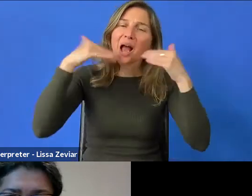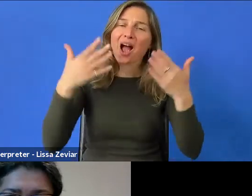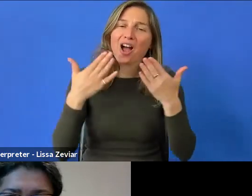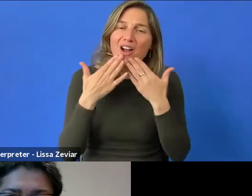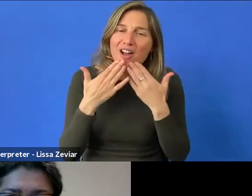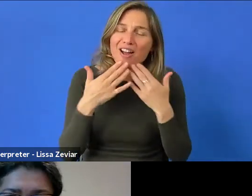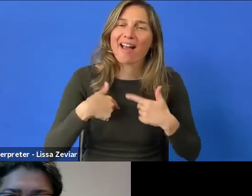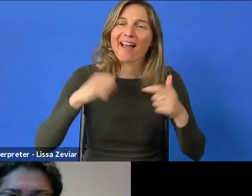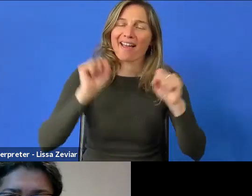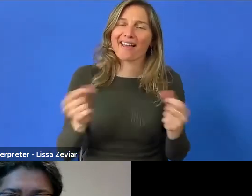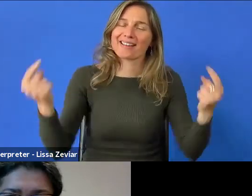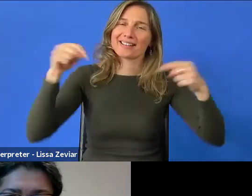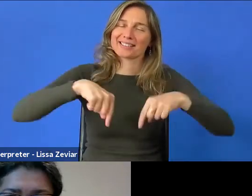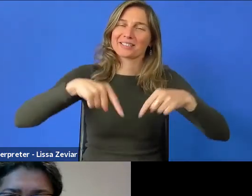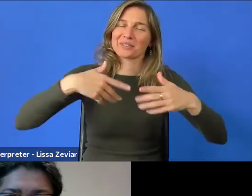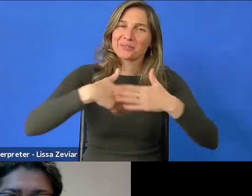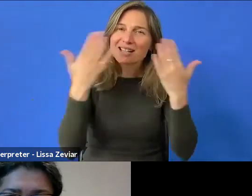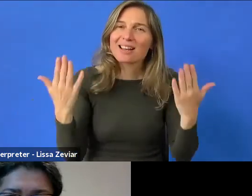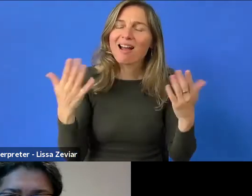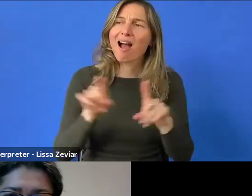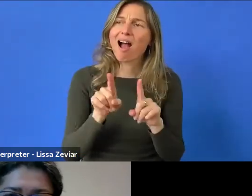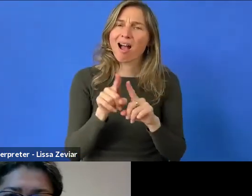and for being given this opportunity to inform you